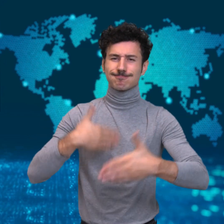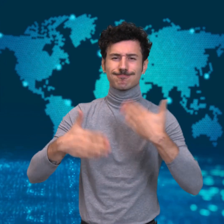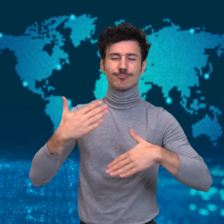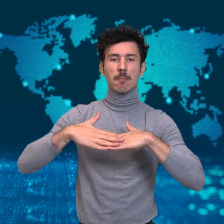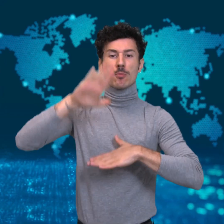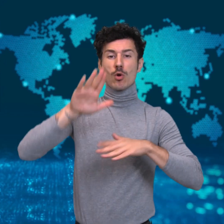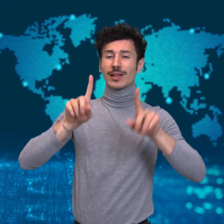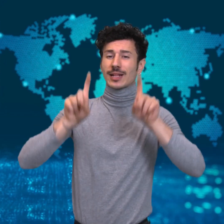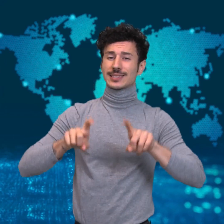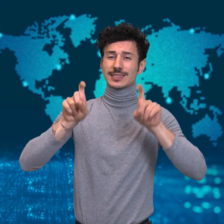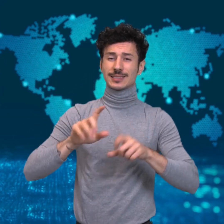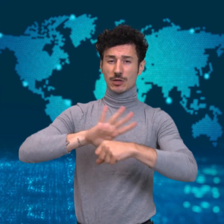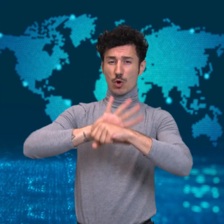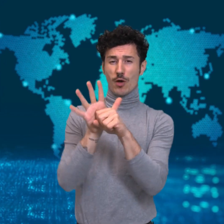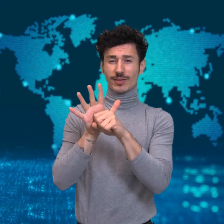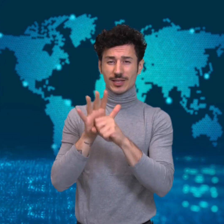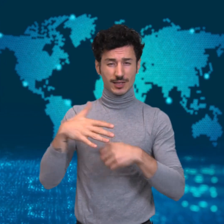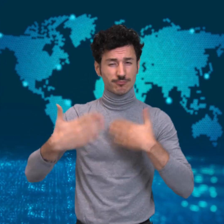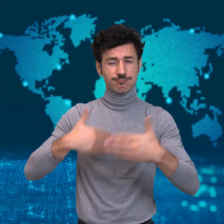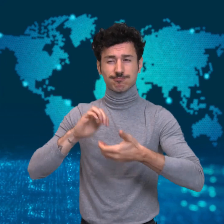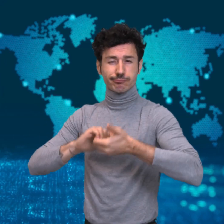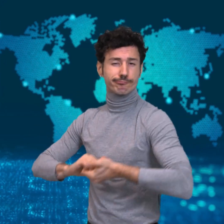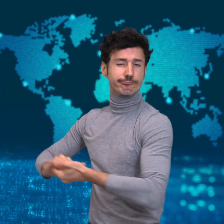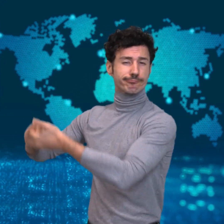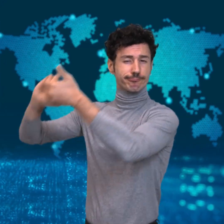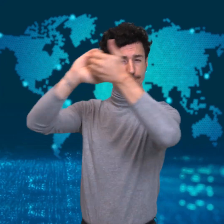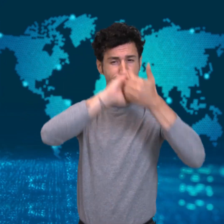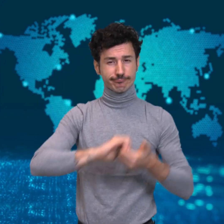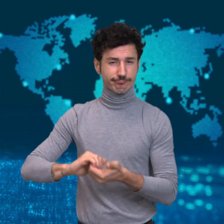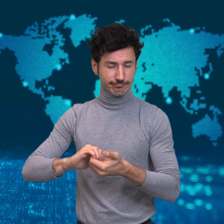seafood tested positive for the virus.